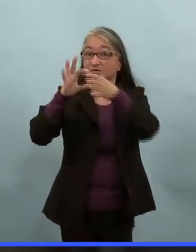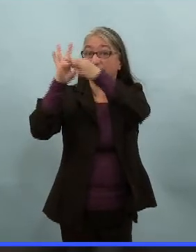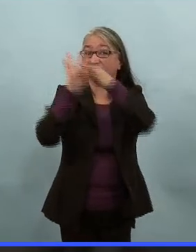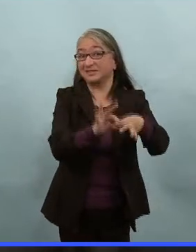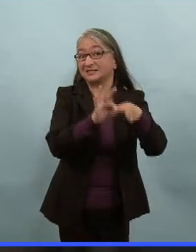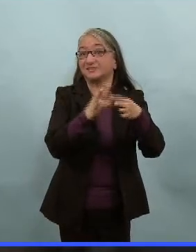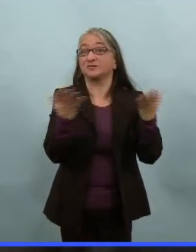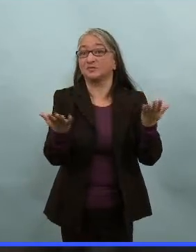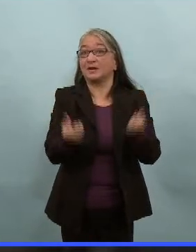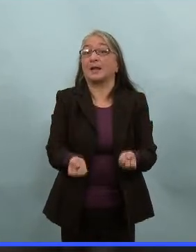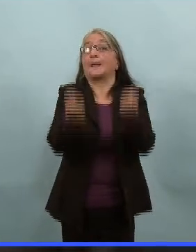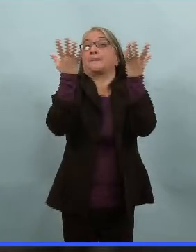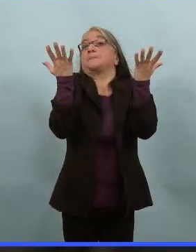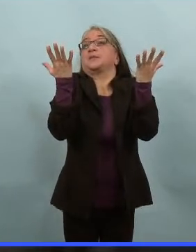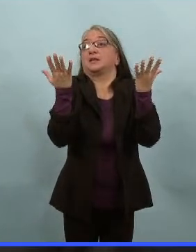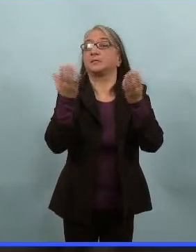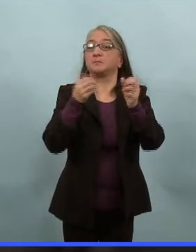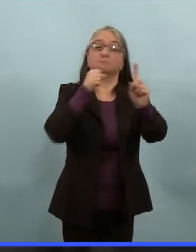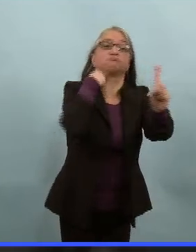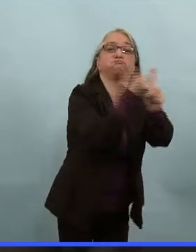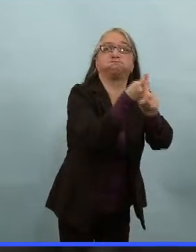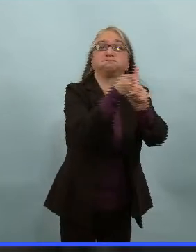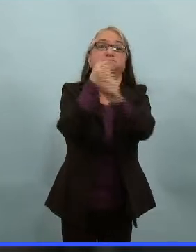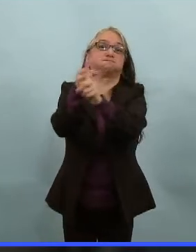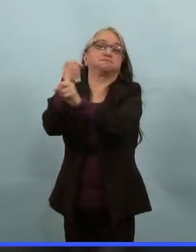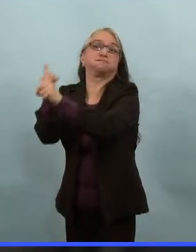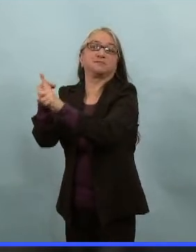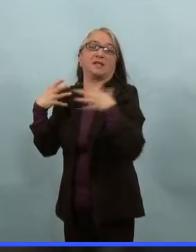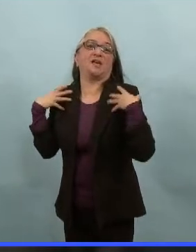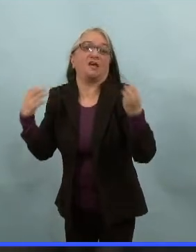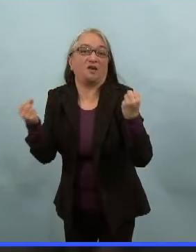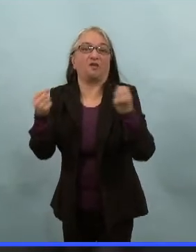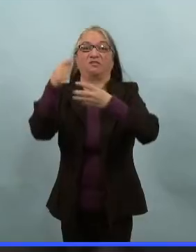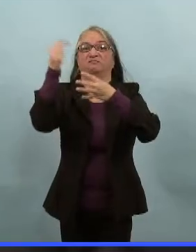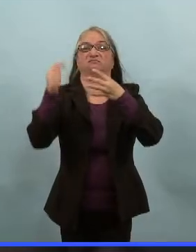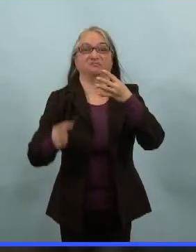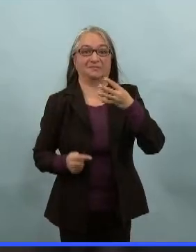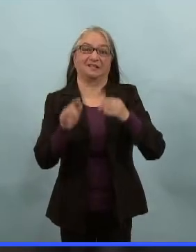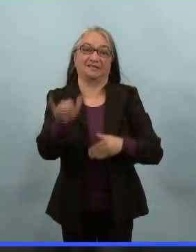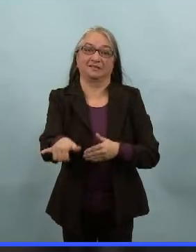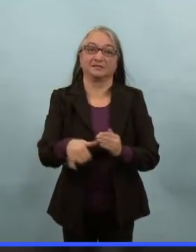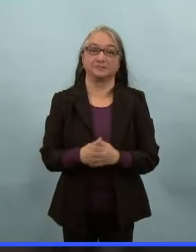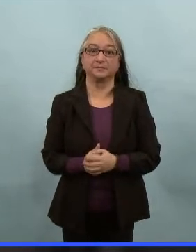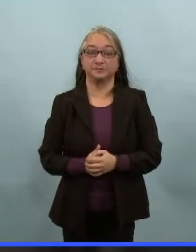are other jurisdictions that are leading this as well so we will learn from those jurisdictions